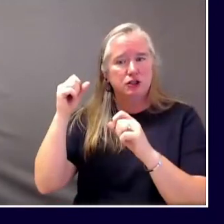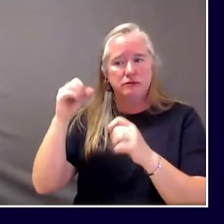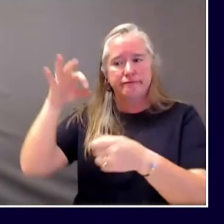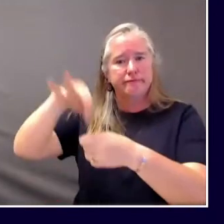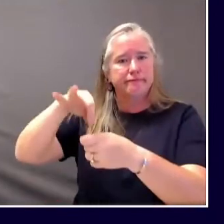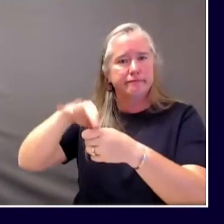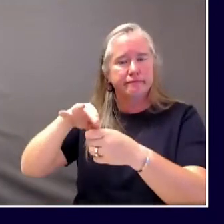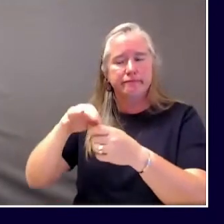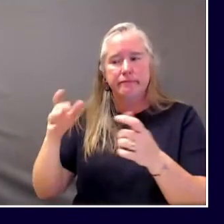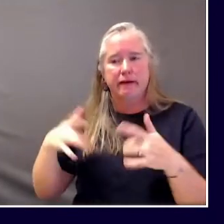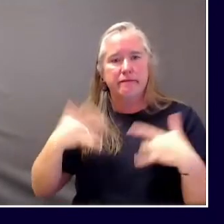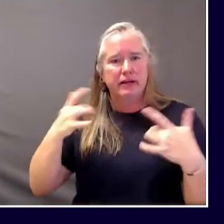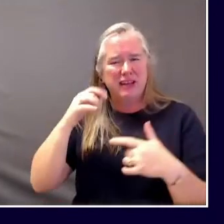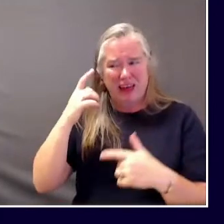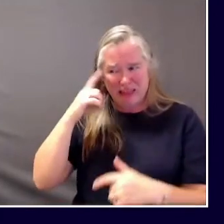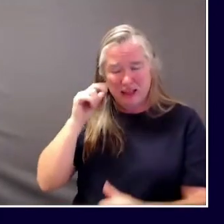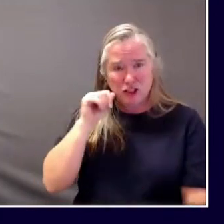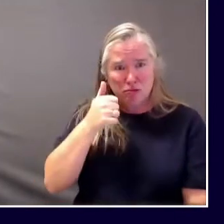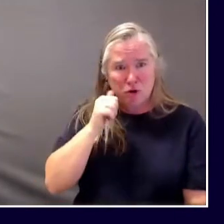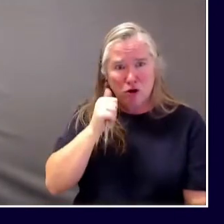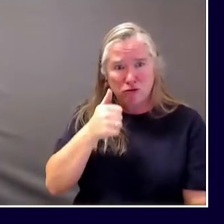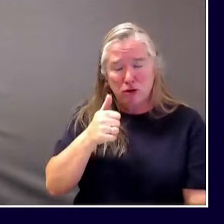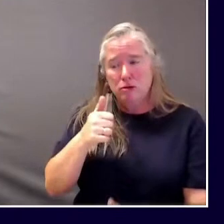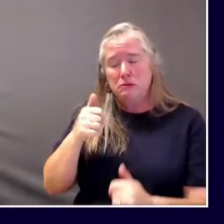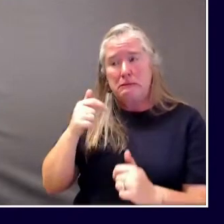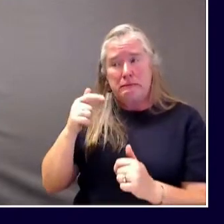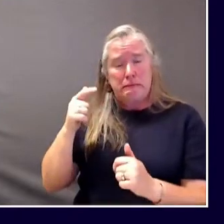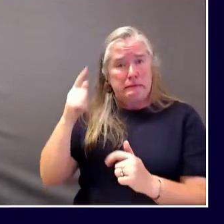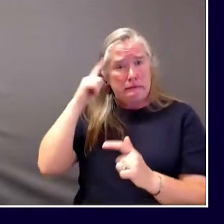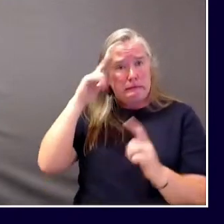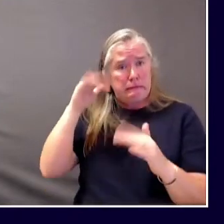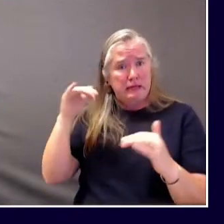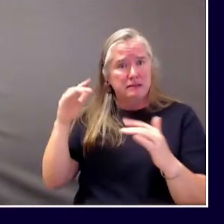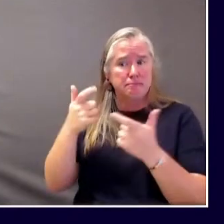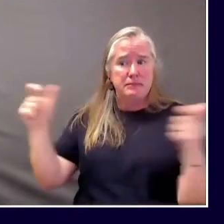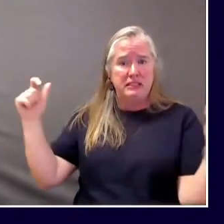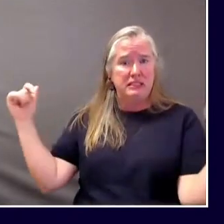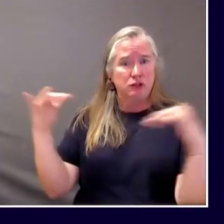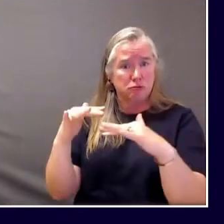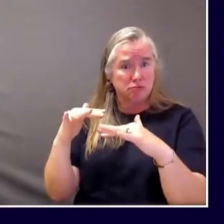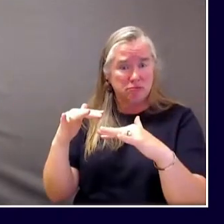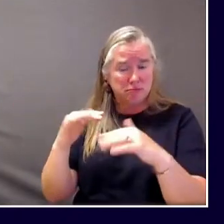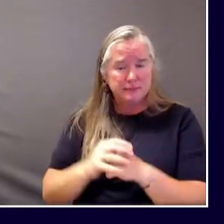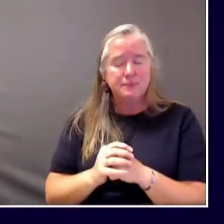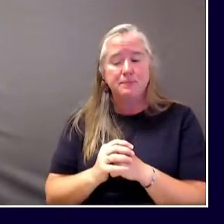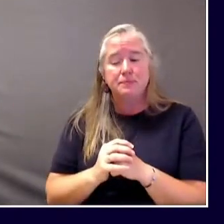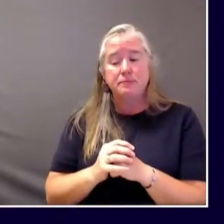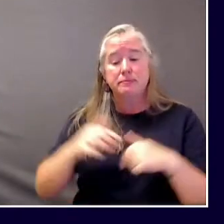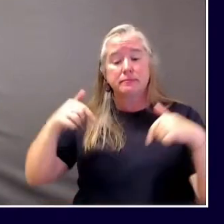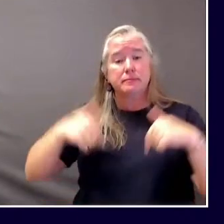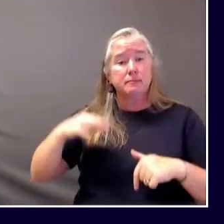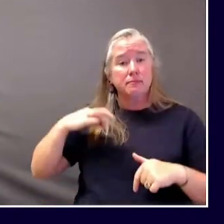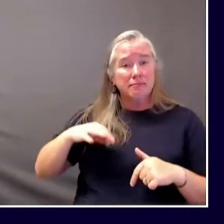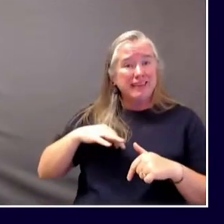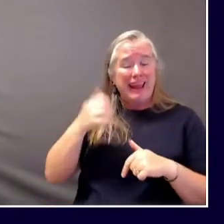where to anticipated there might once again be a large crowd is